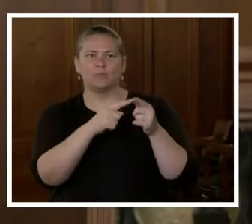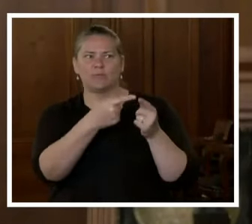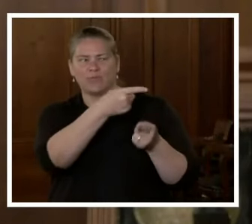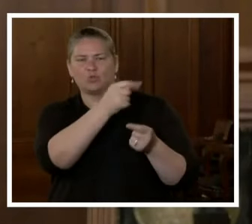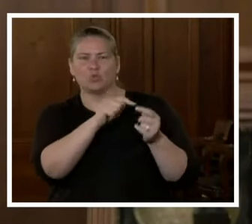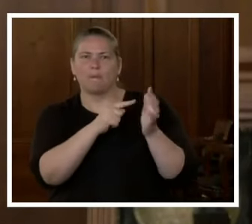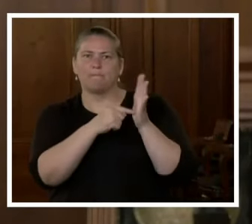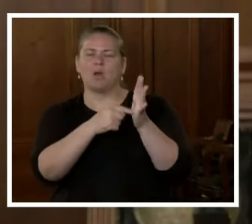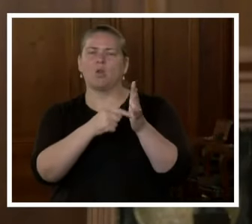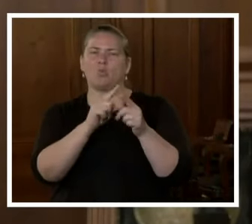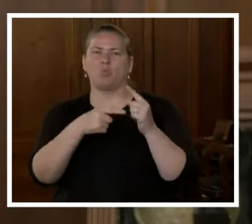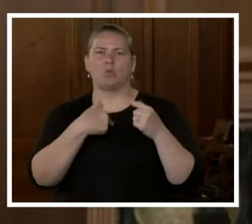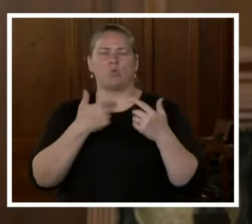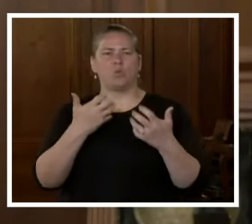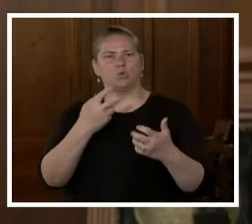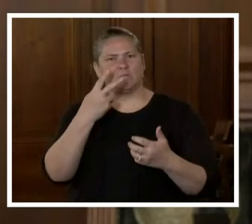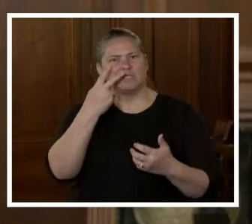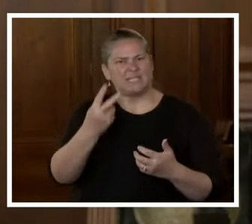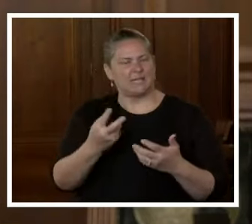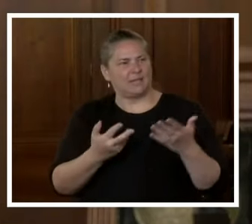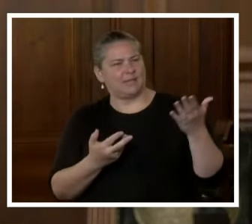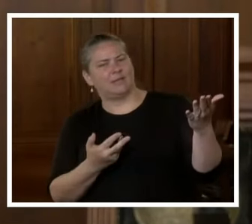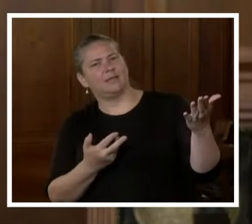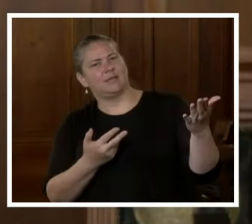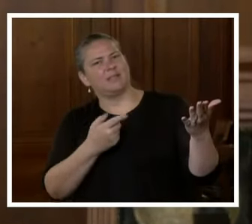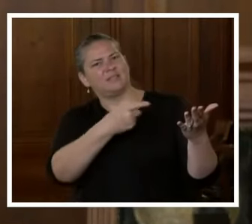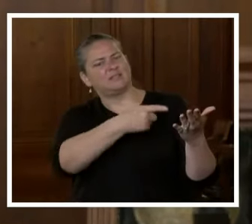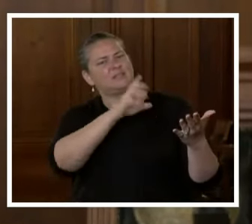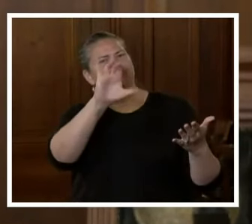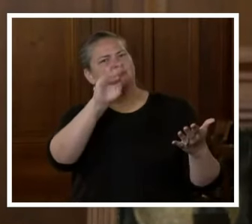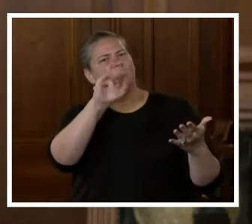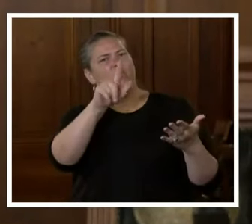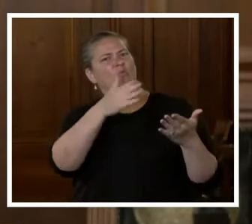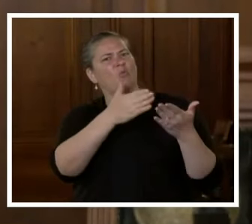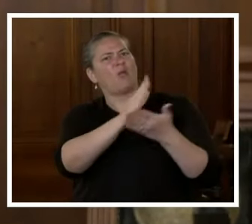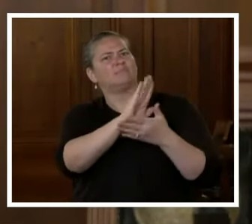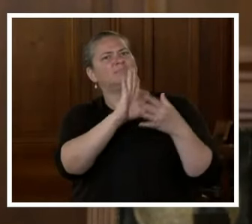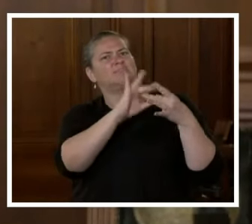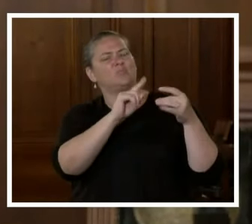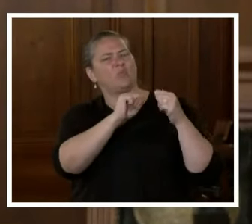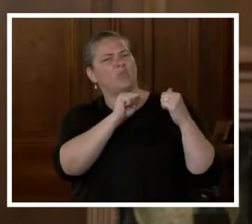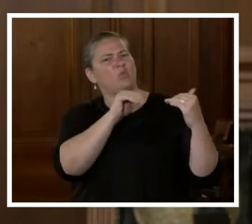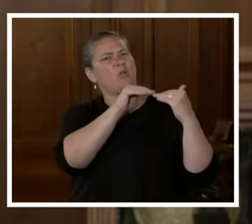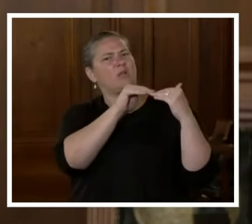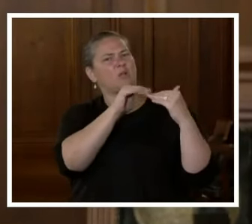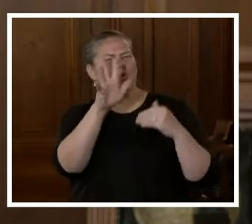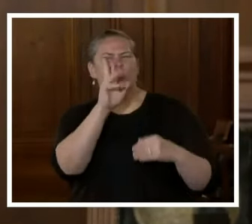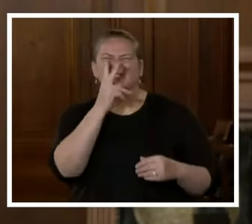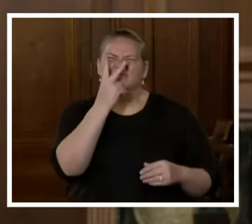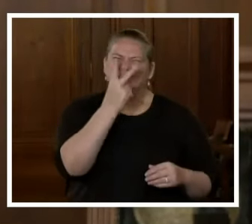BUT THIS ONE, AGAIN, A LOT OF FACTORS, SIDS INVOLVED, BUT WE